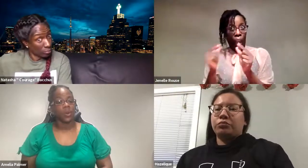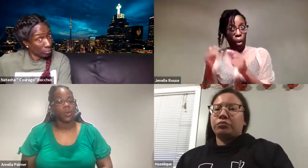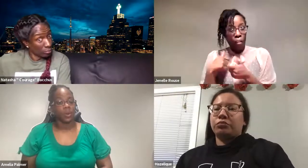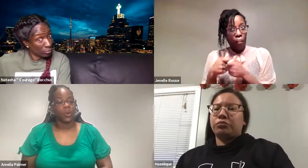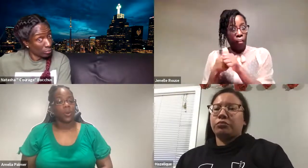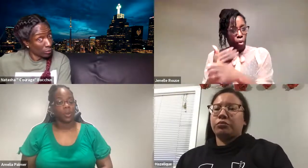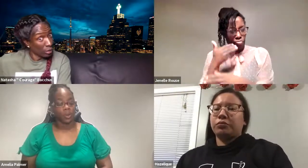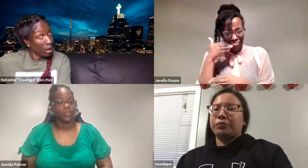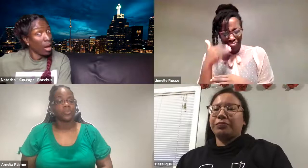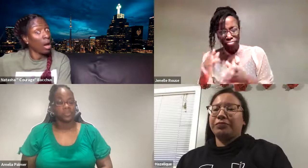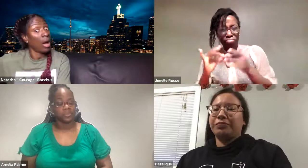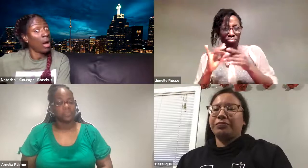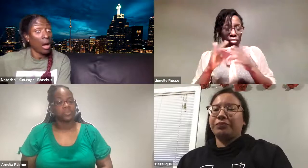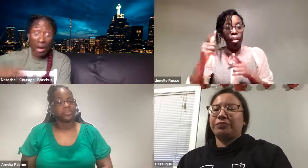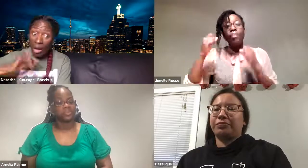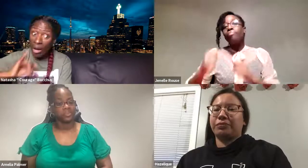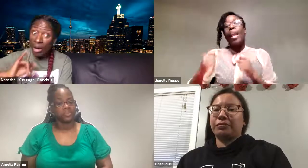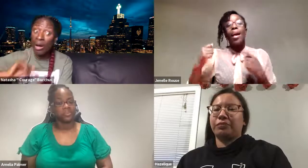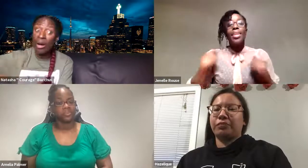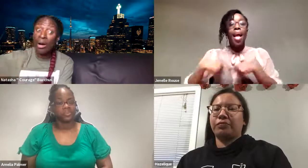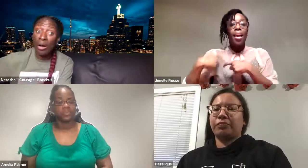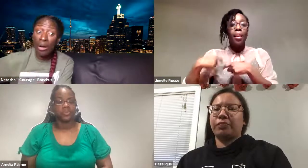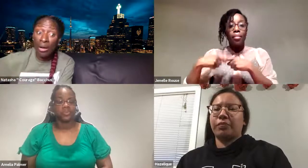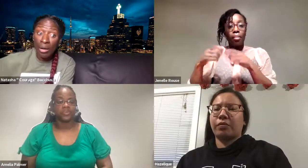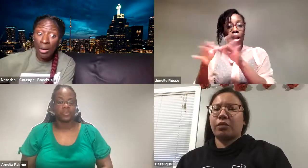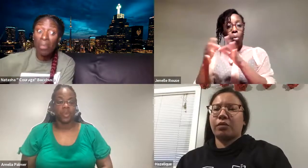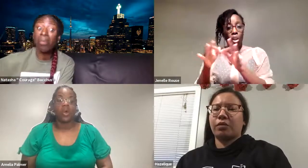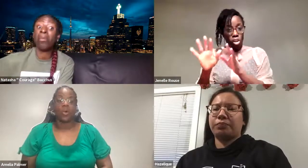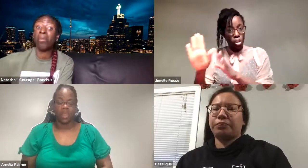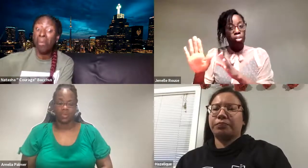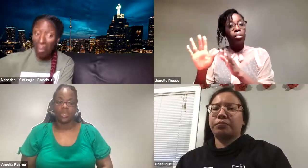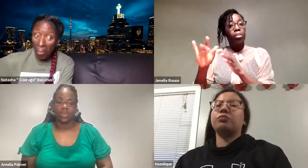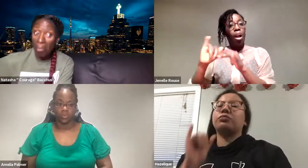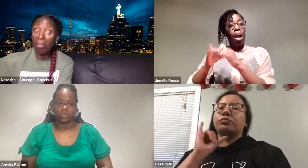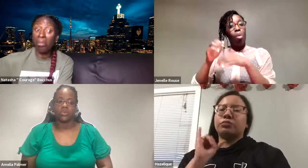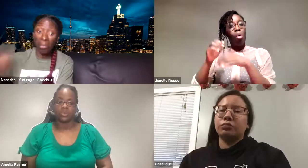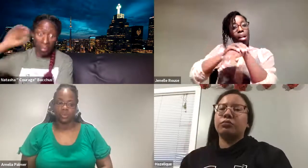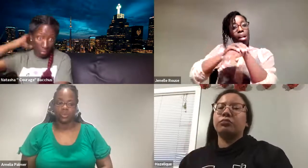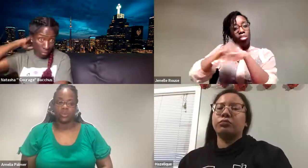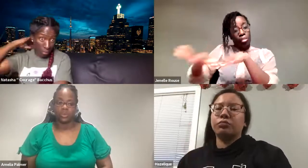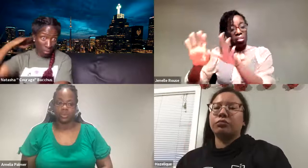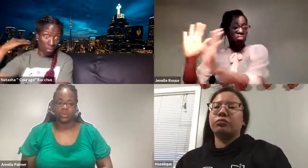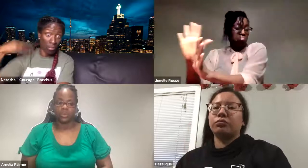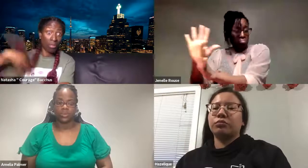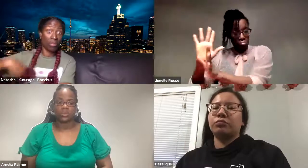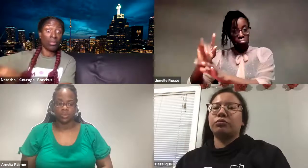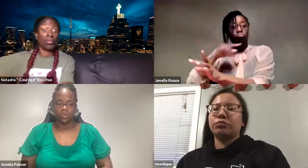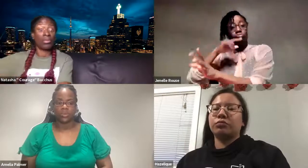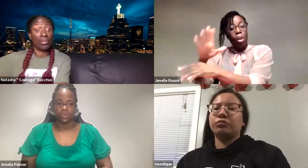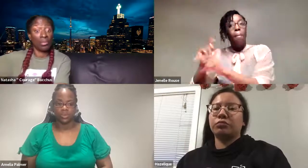here to canada and i've followed so much of their work and they have been talking about spanish